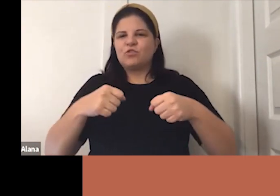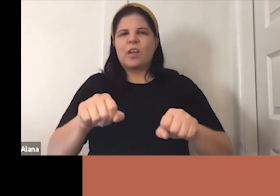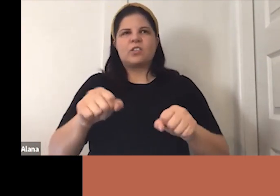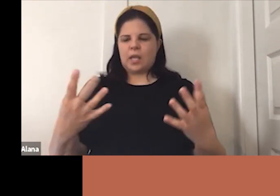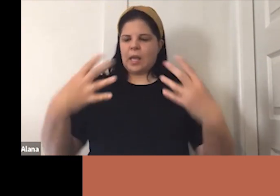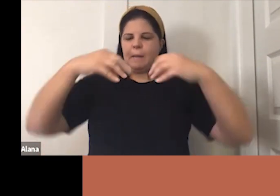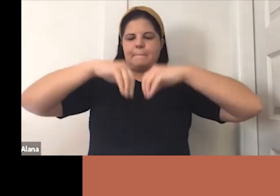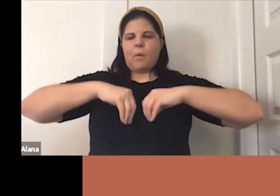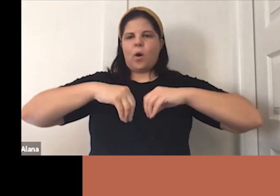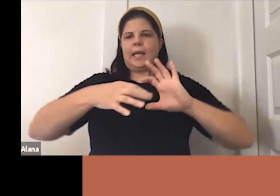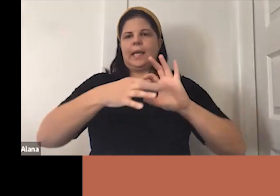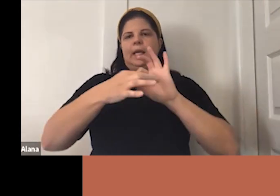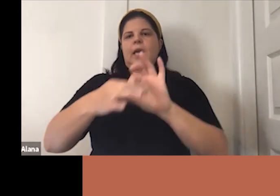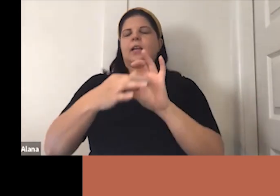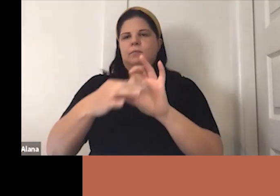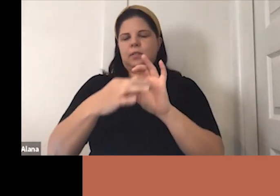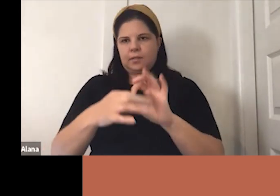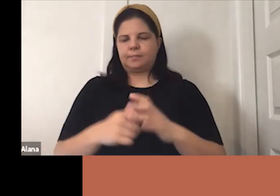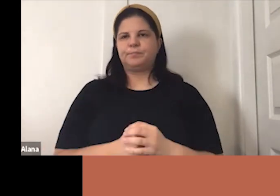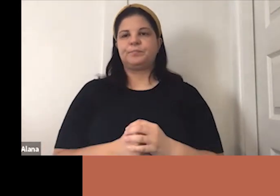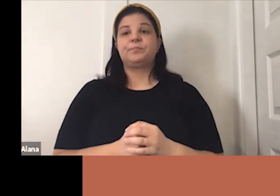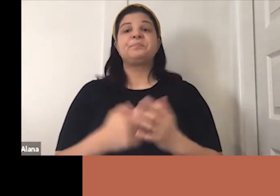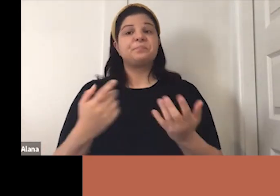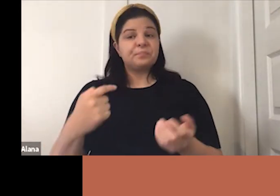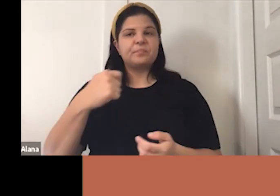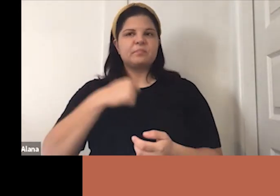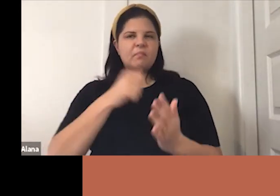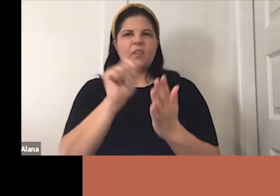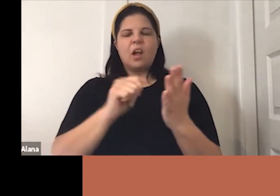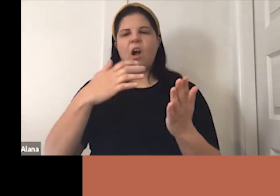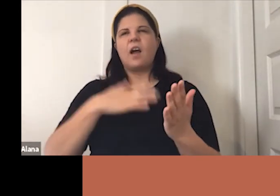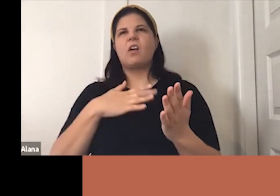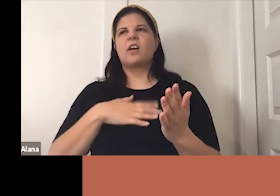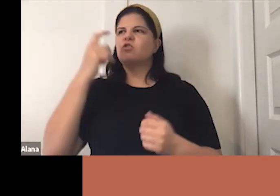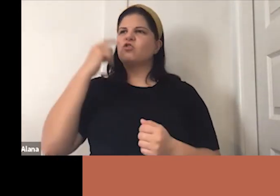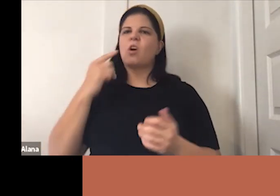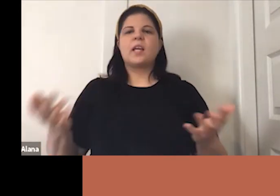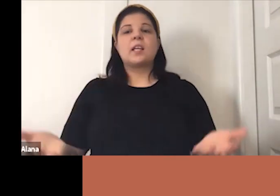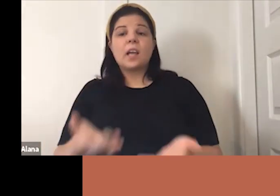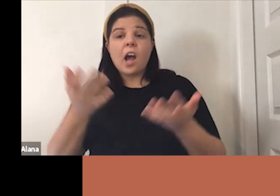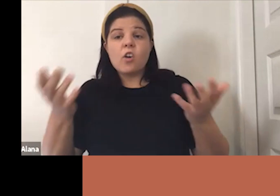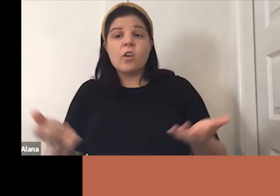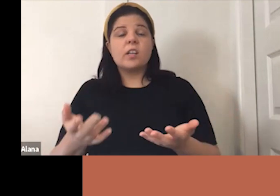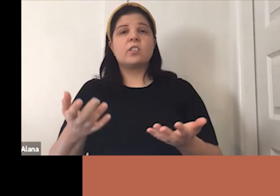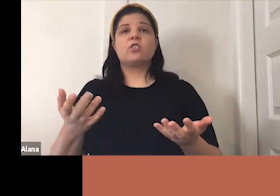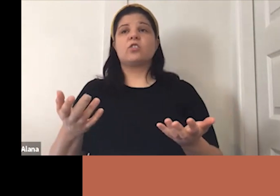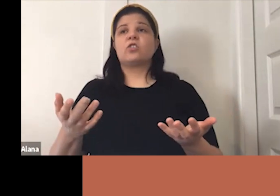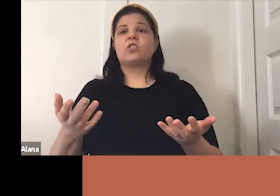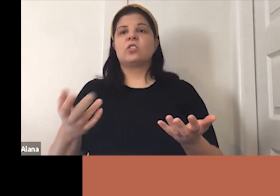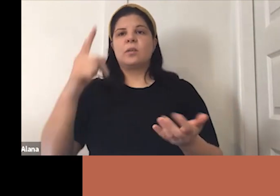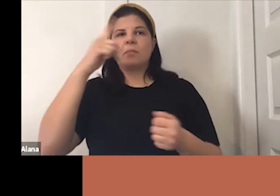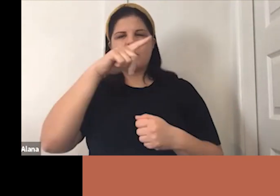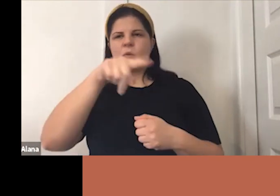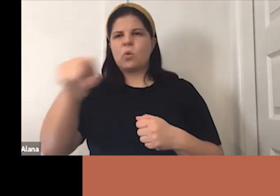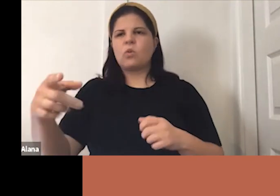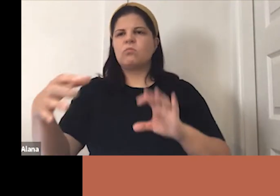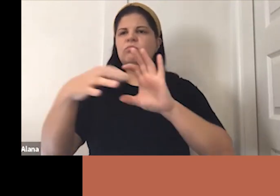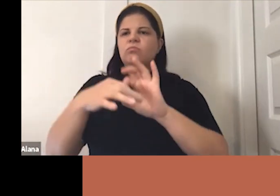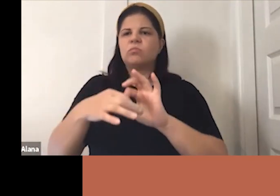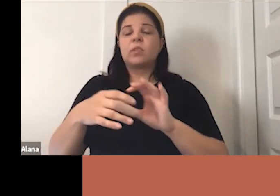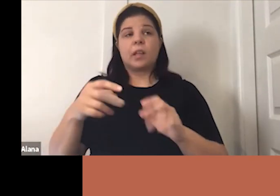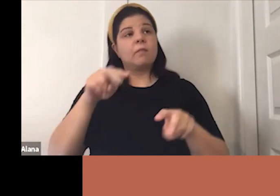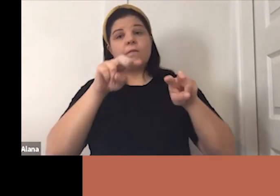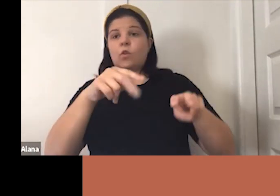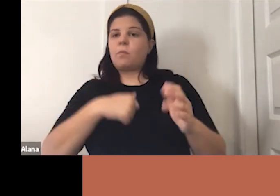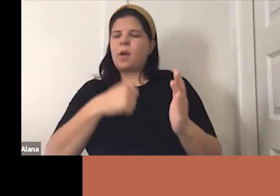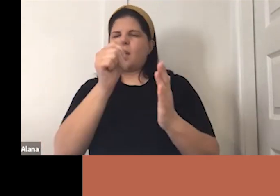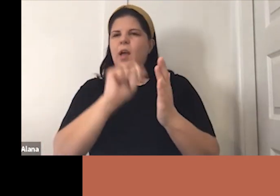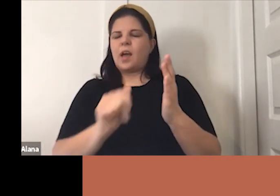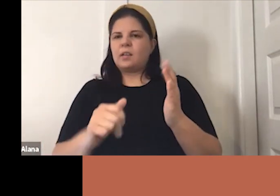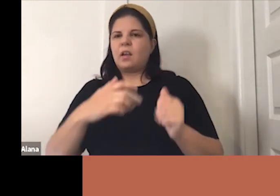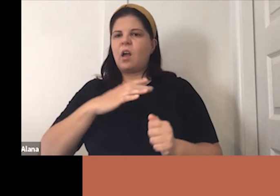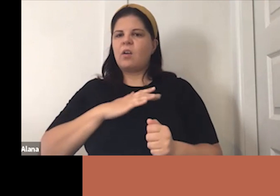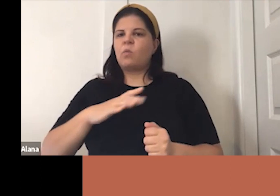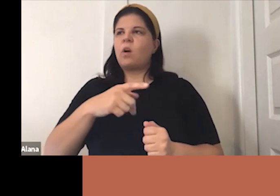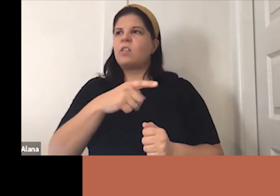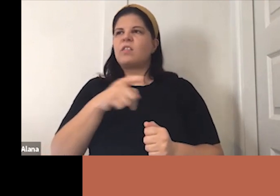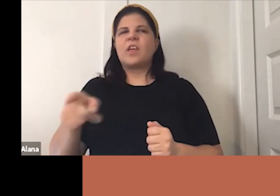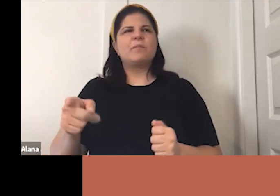What I like to do is try to encourage and engage those who view my art to become immersed